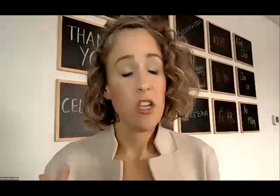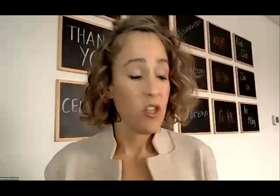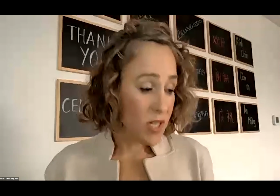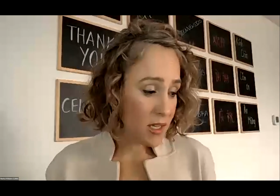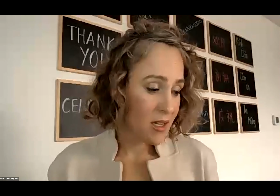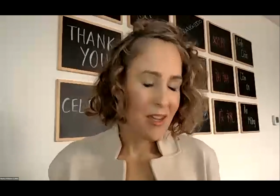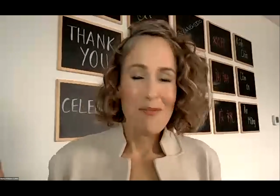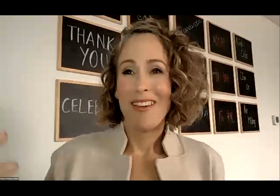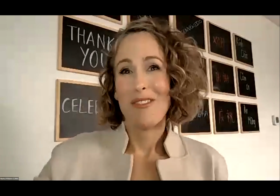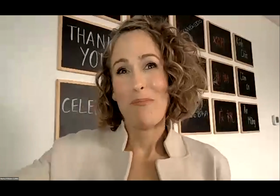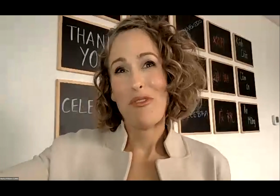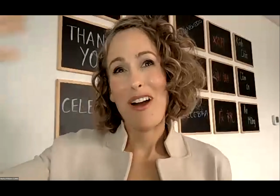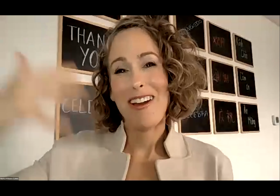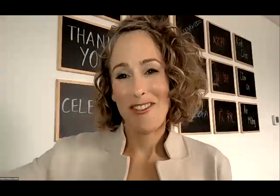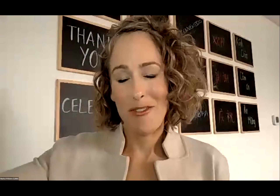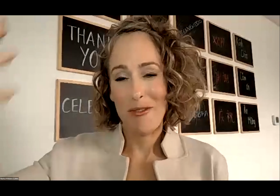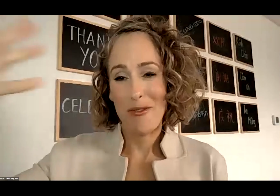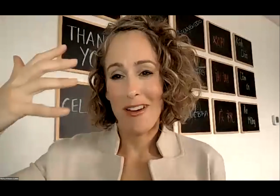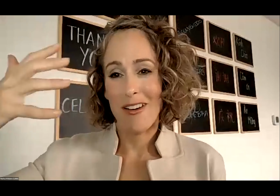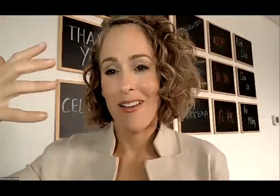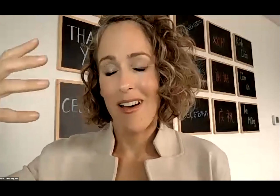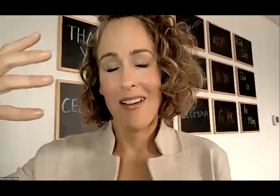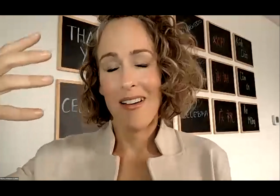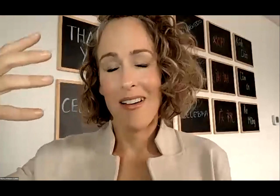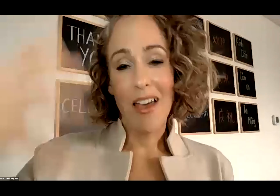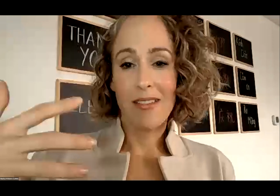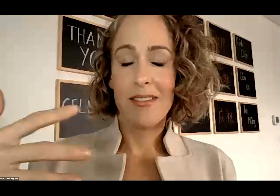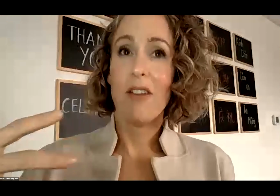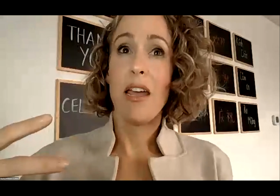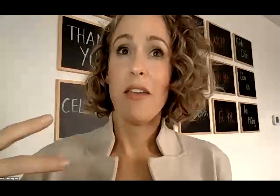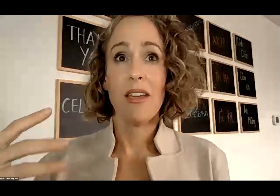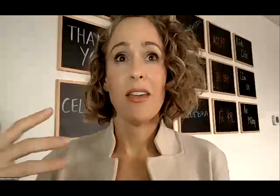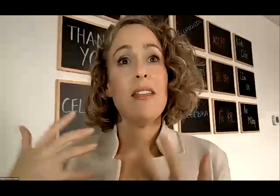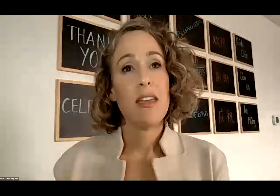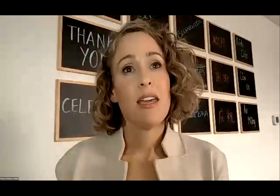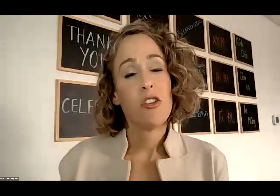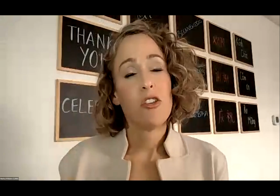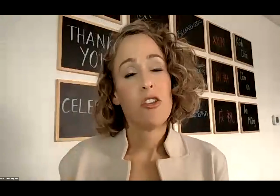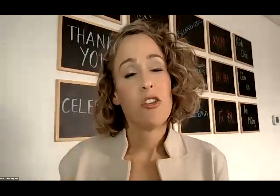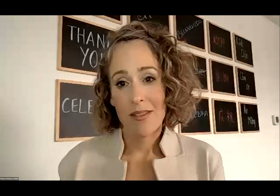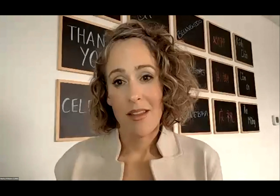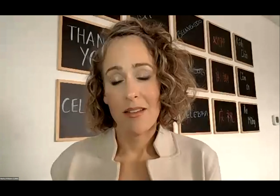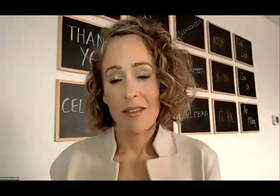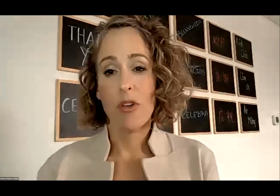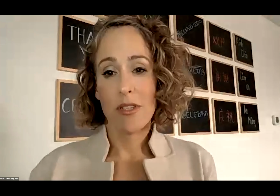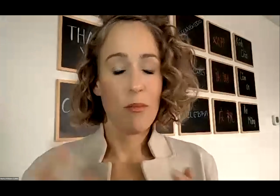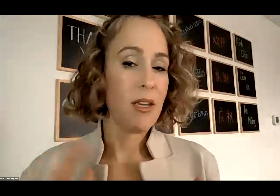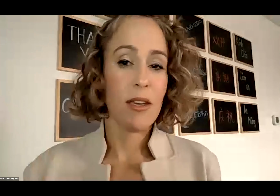because prior to their clients arriving, they get notice that someone's coming